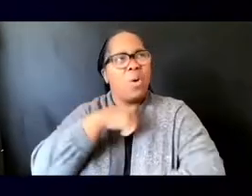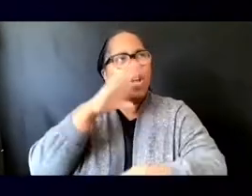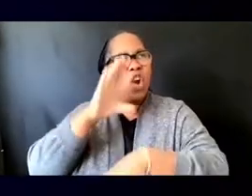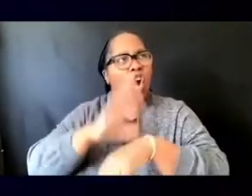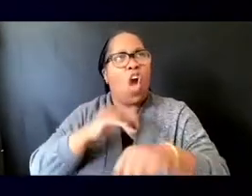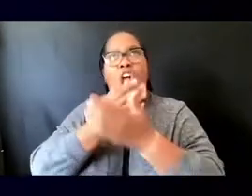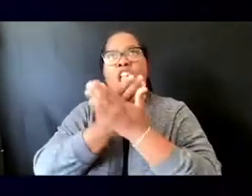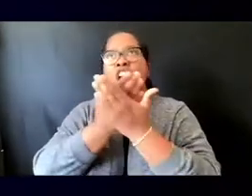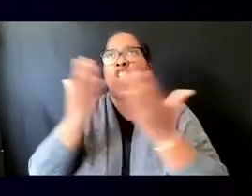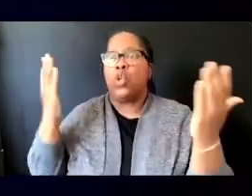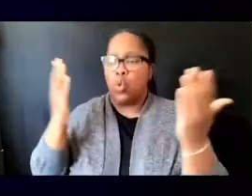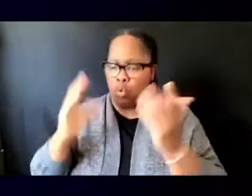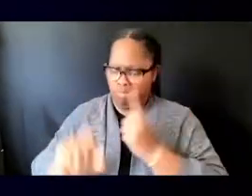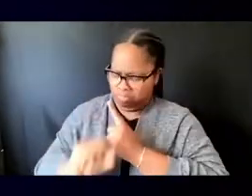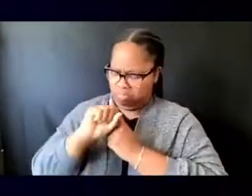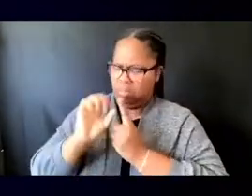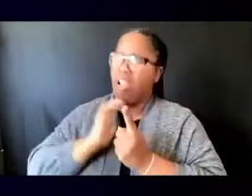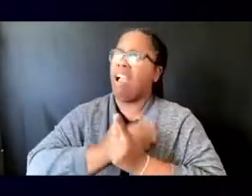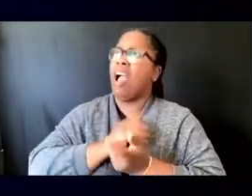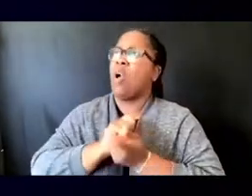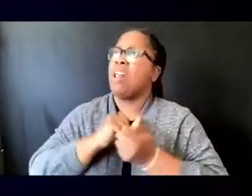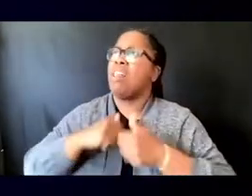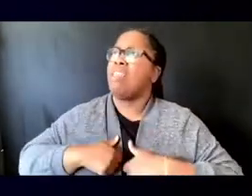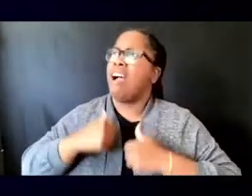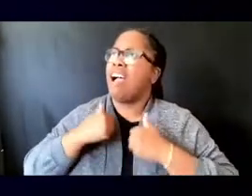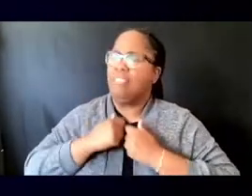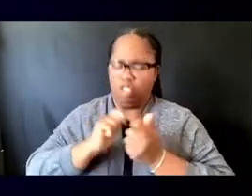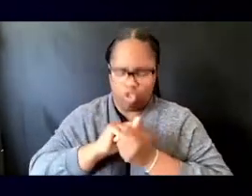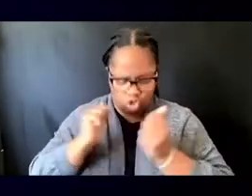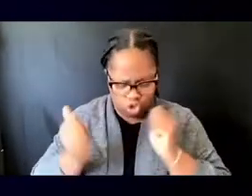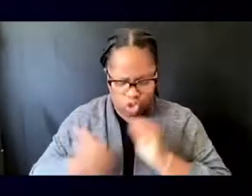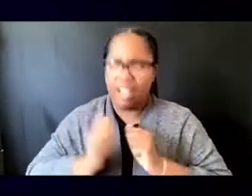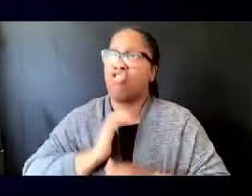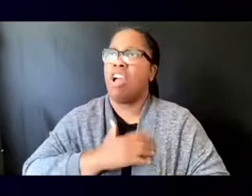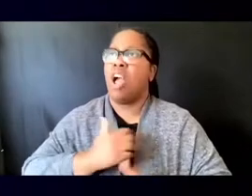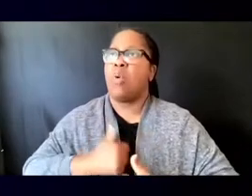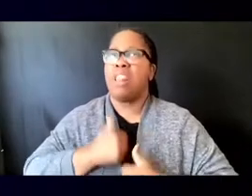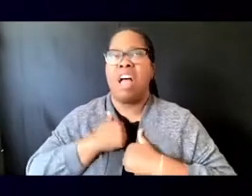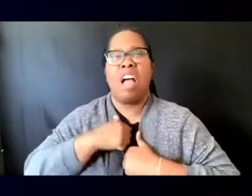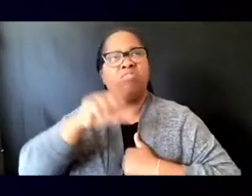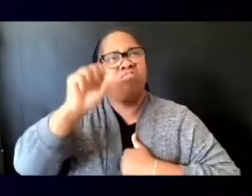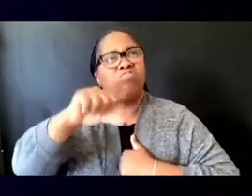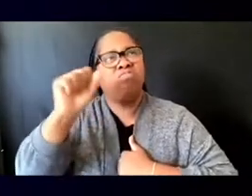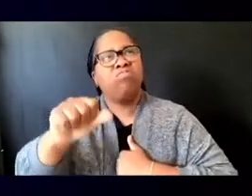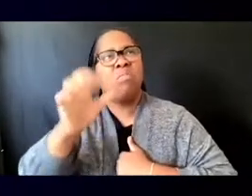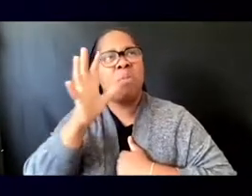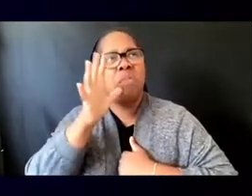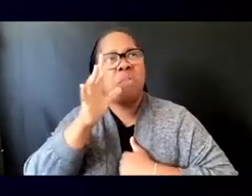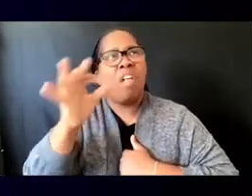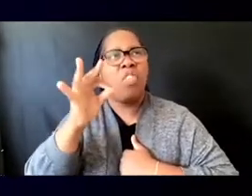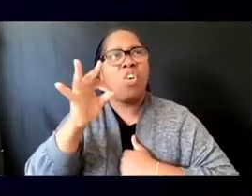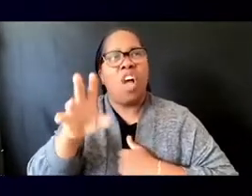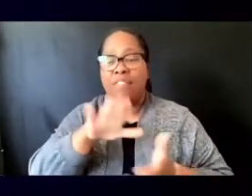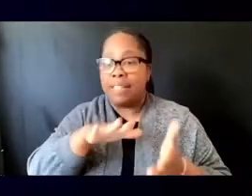Change our lives oh yeah. Mother of death and rebirth,